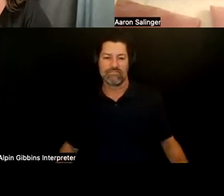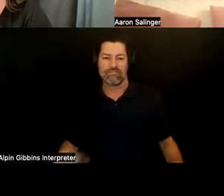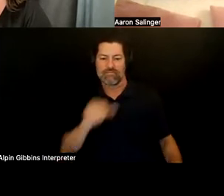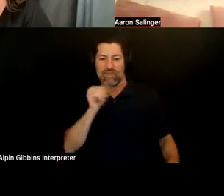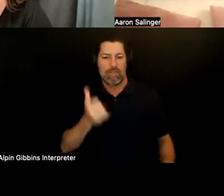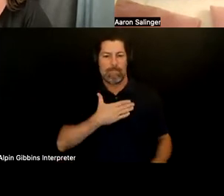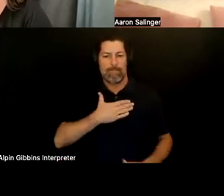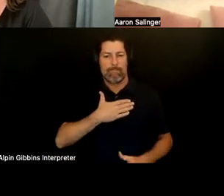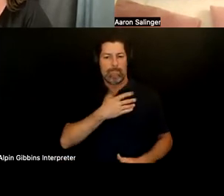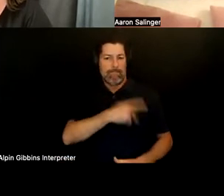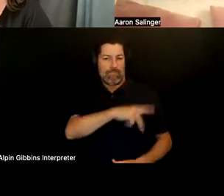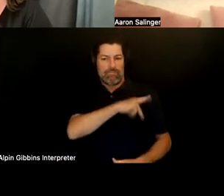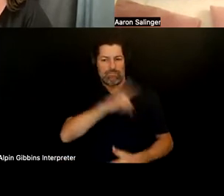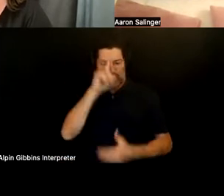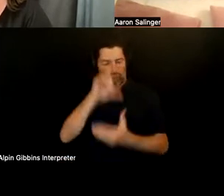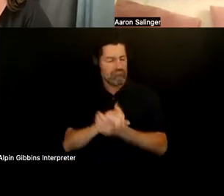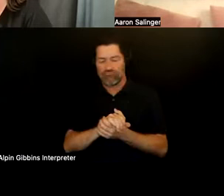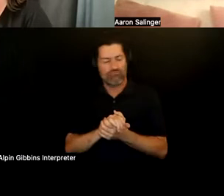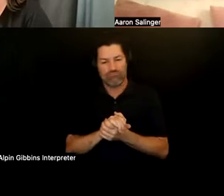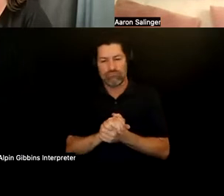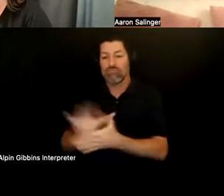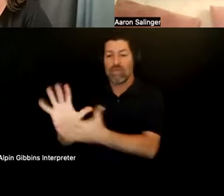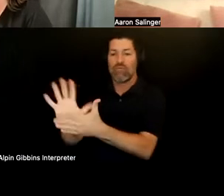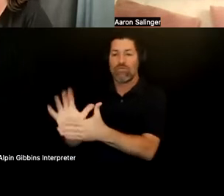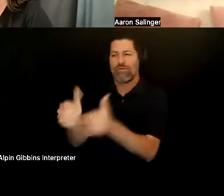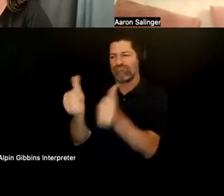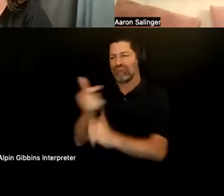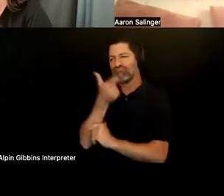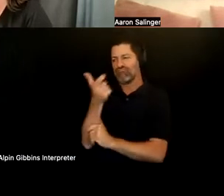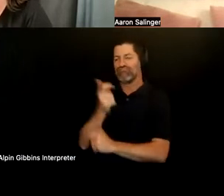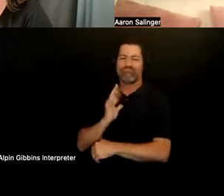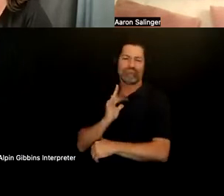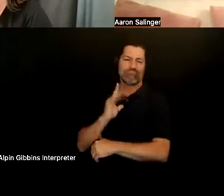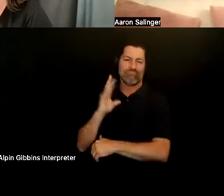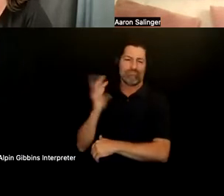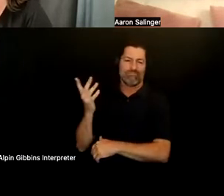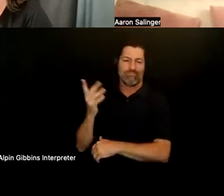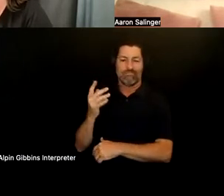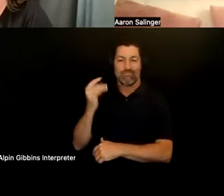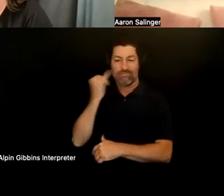19:55:10 So movies great. it's all good if it if it sparks a discussion and teaches us